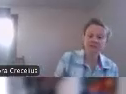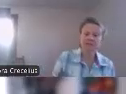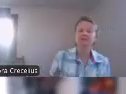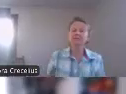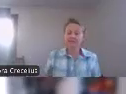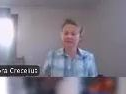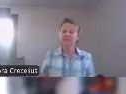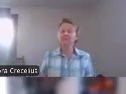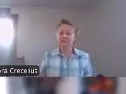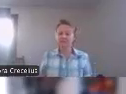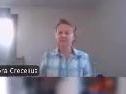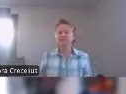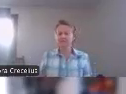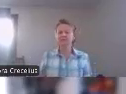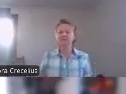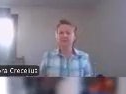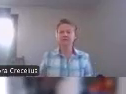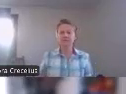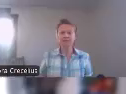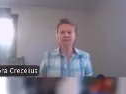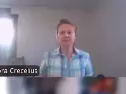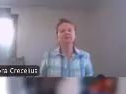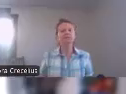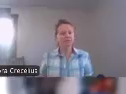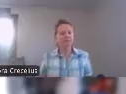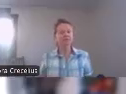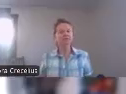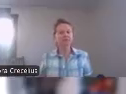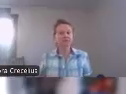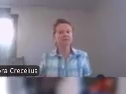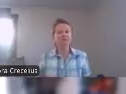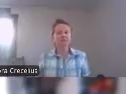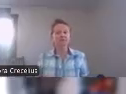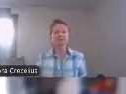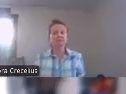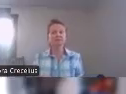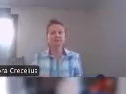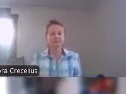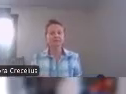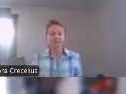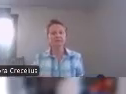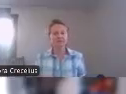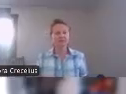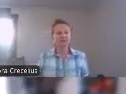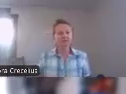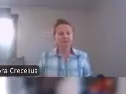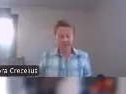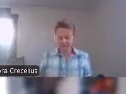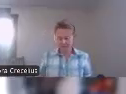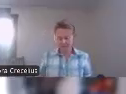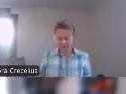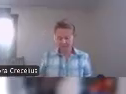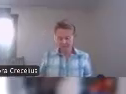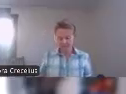just to make sure that it felt comfortable for everyone. So that's a piece that we're going to continue to learn and grow with